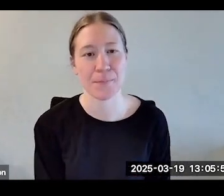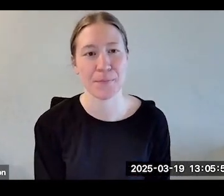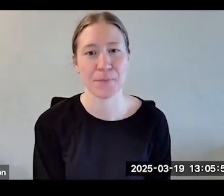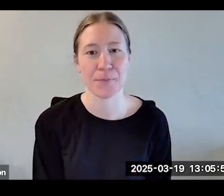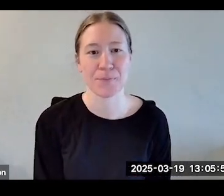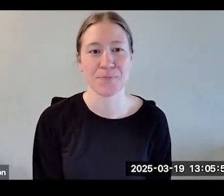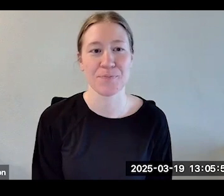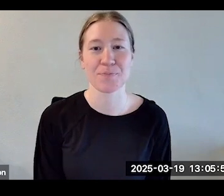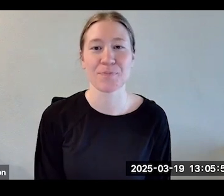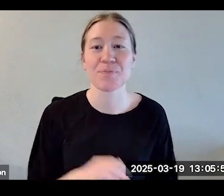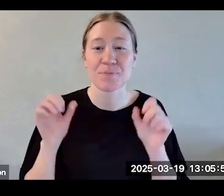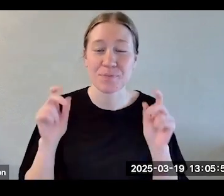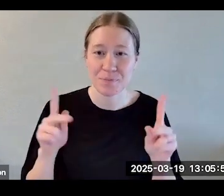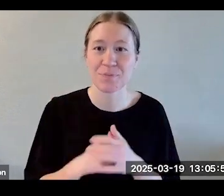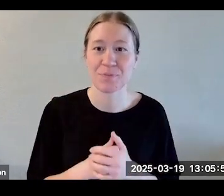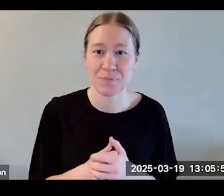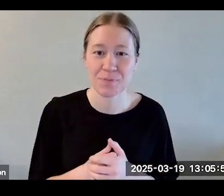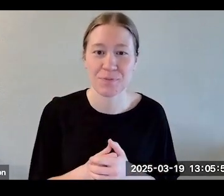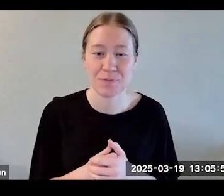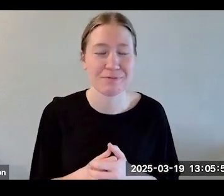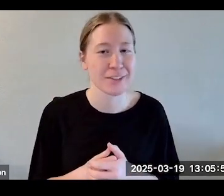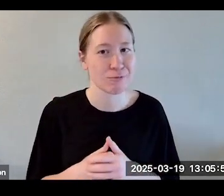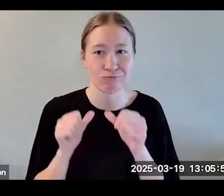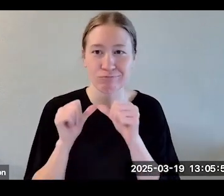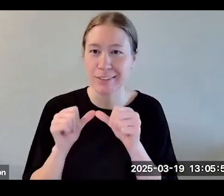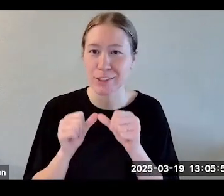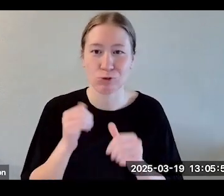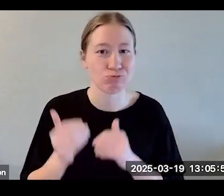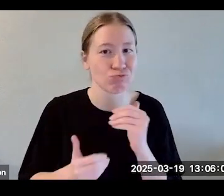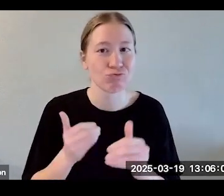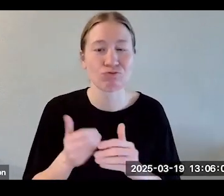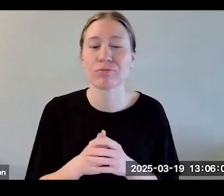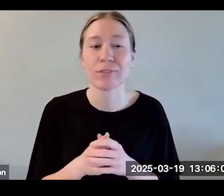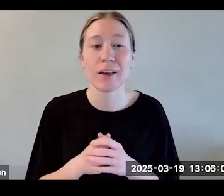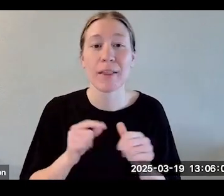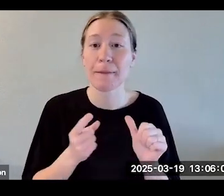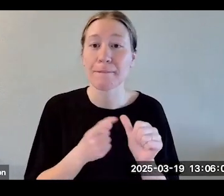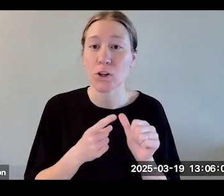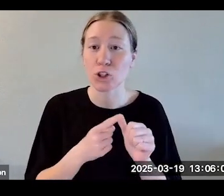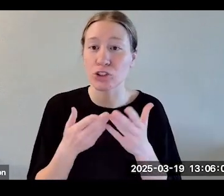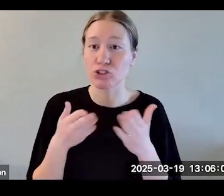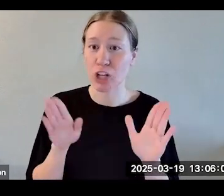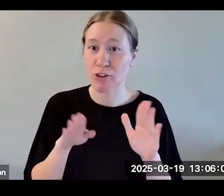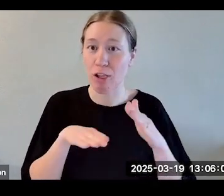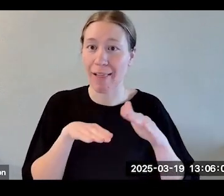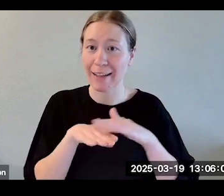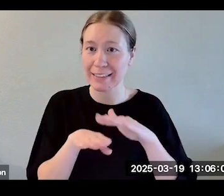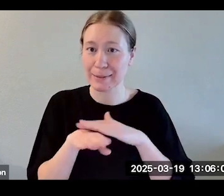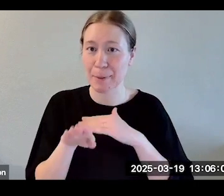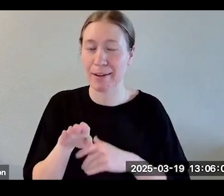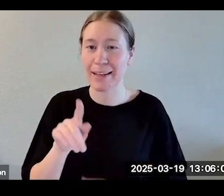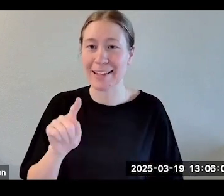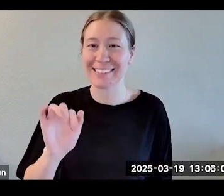Okay, so moving right along into the first of our general accessibility tips, we wanna talk a little bit more